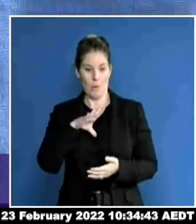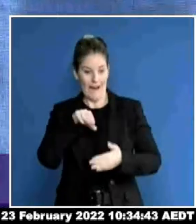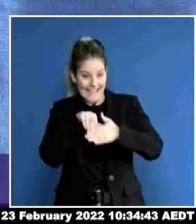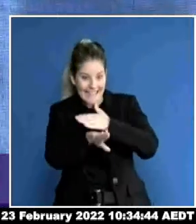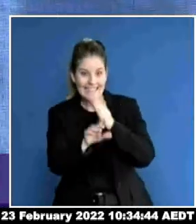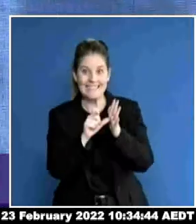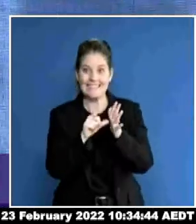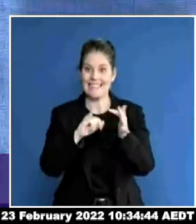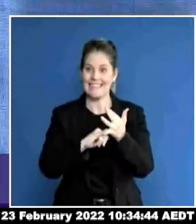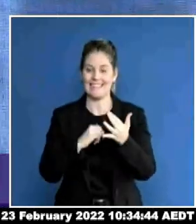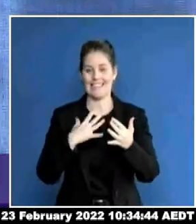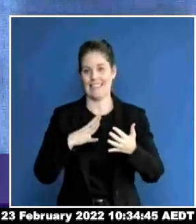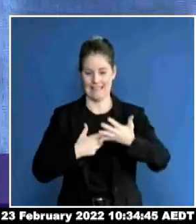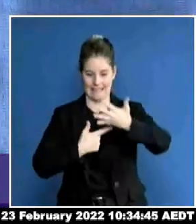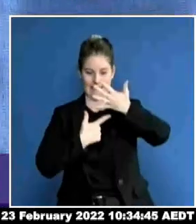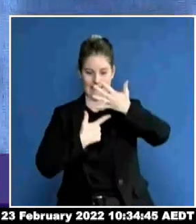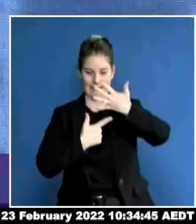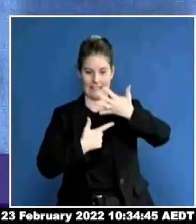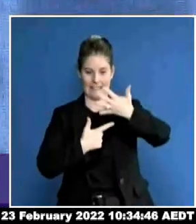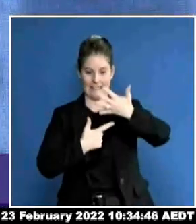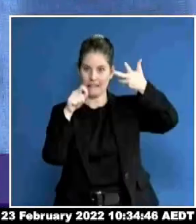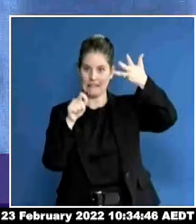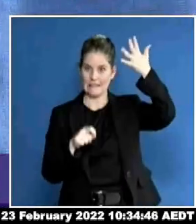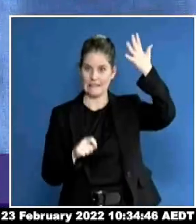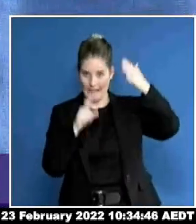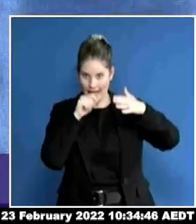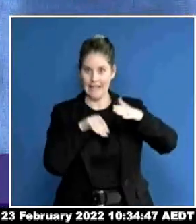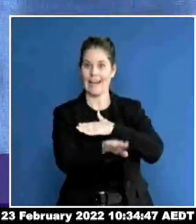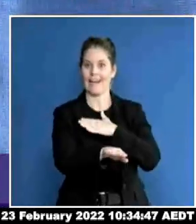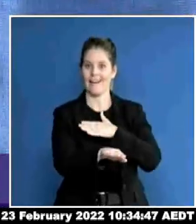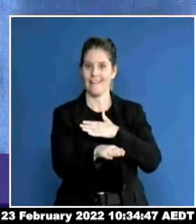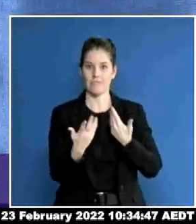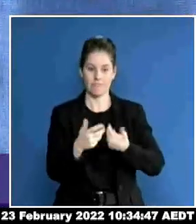In summary, a person must have a disability, injury or health condition.